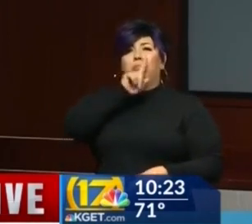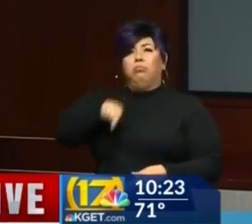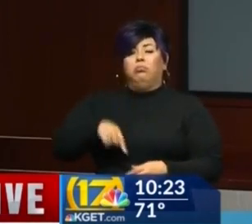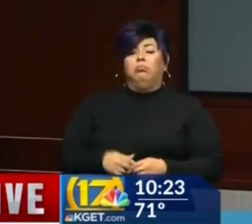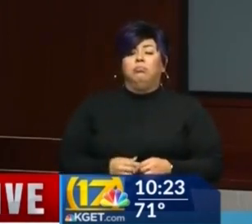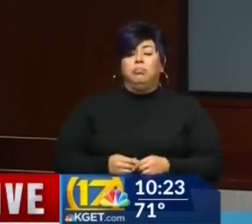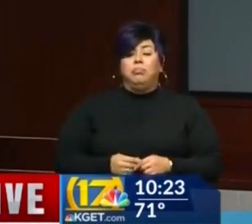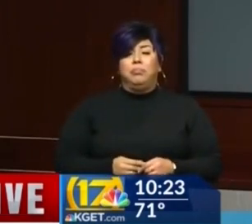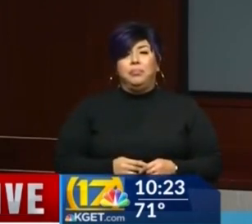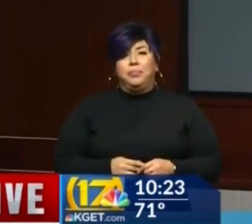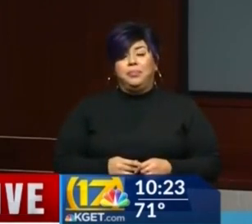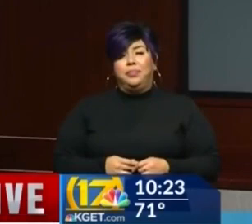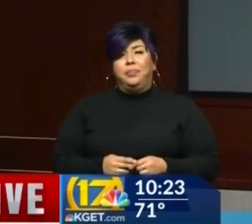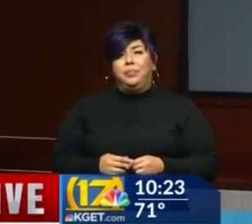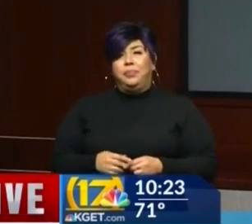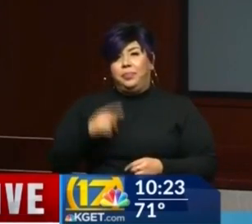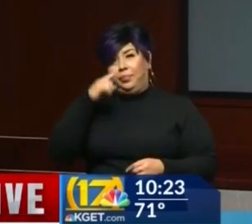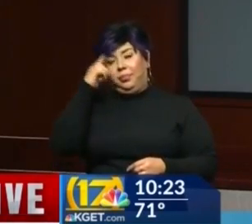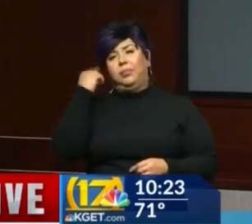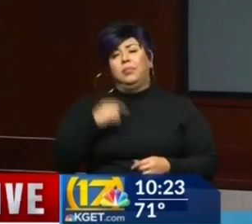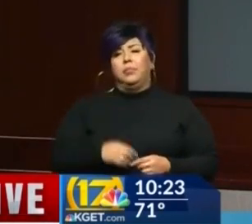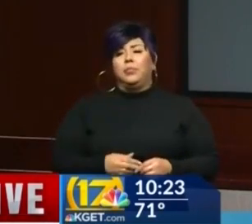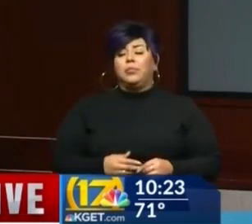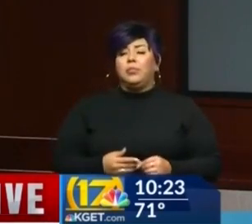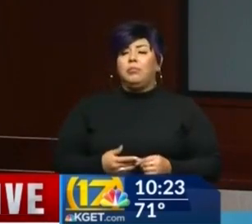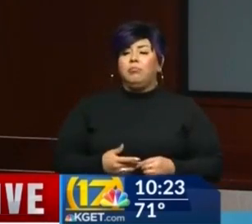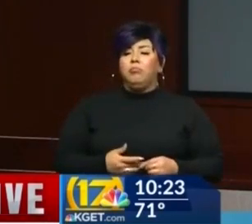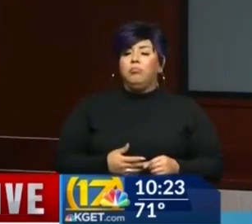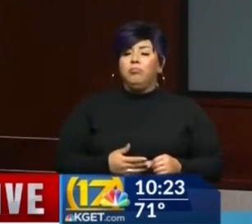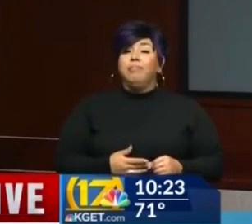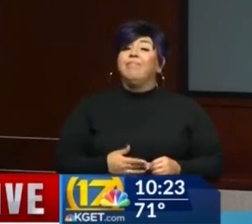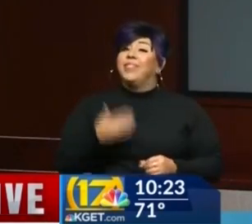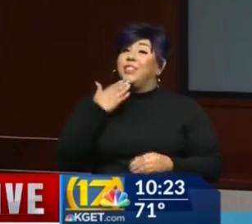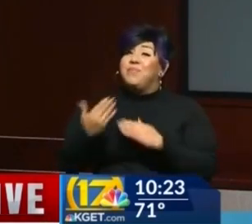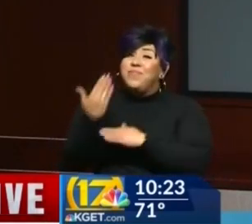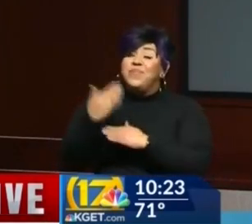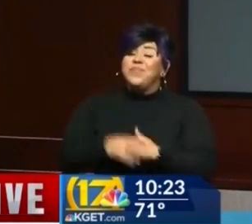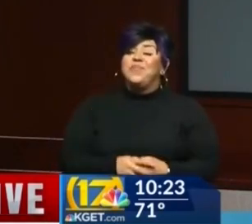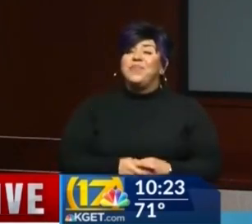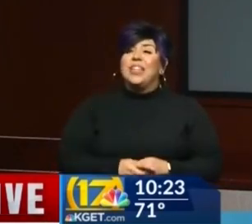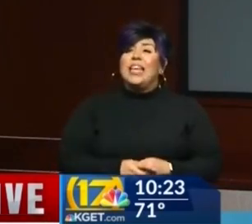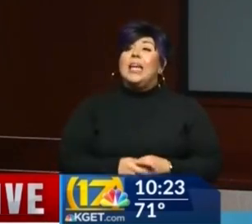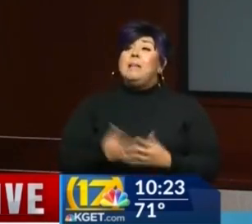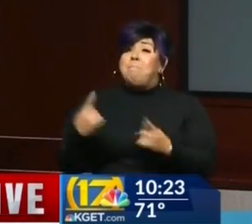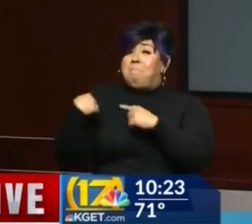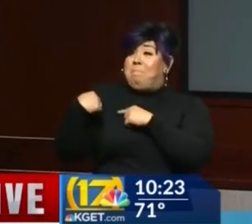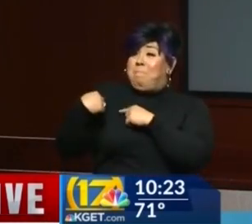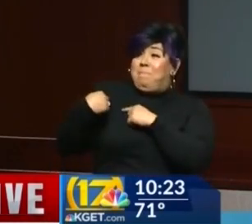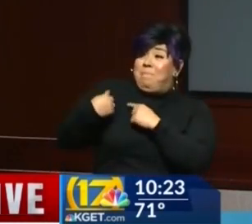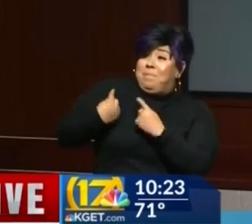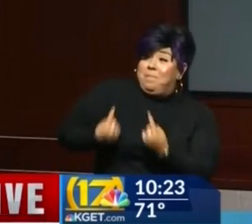IF WE HAVE MADE PROGRESS AND THANK YOU FOR THE QUESTION EMILY WE HAVE HAD WE WILL